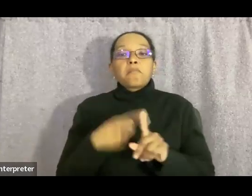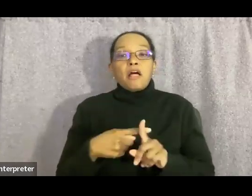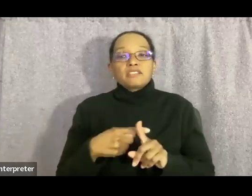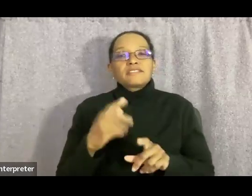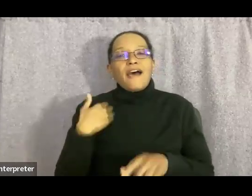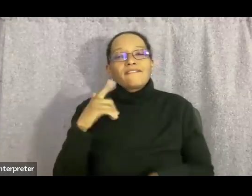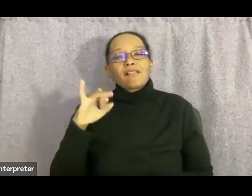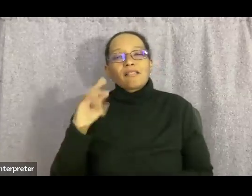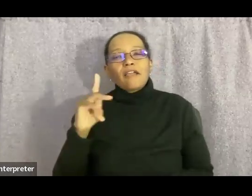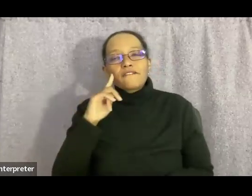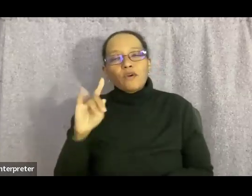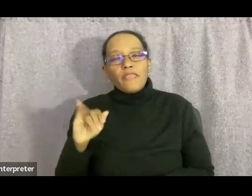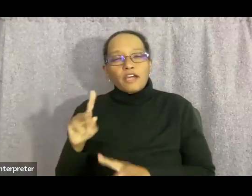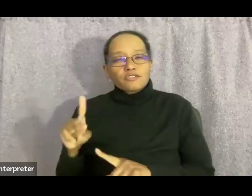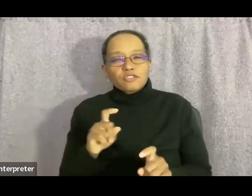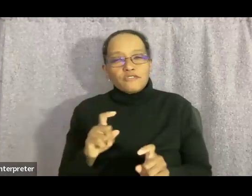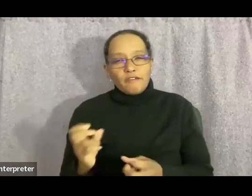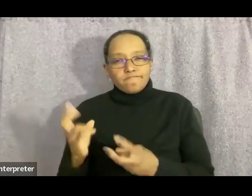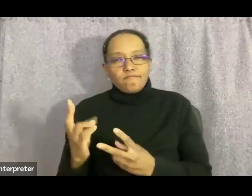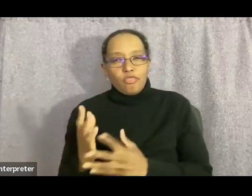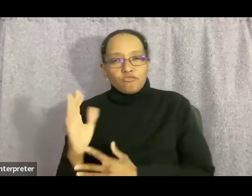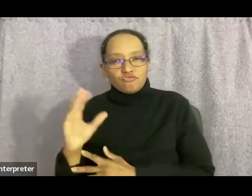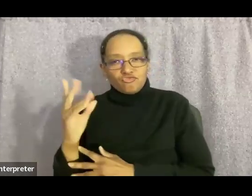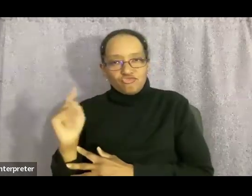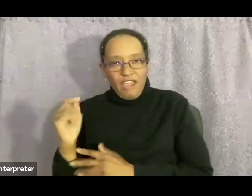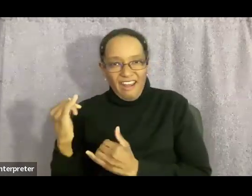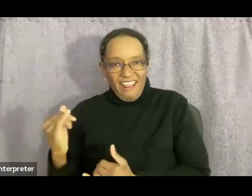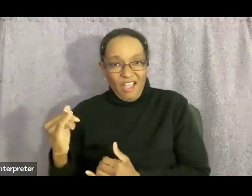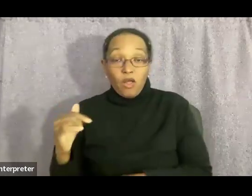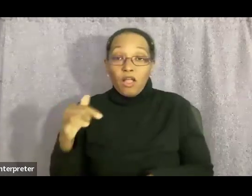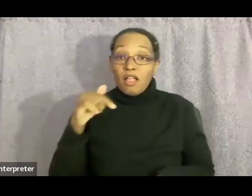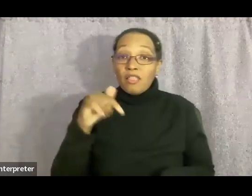And because this is the first event of its kind, it would be super helpful